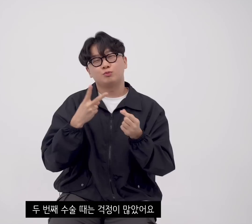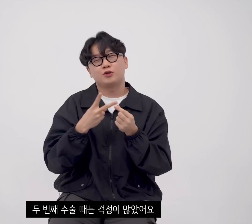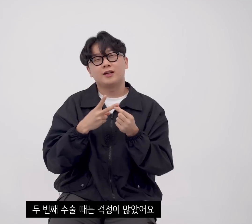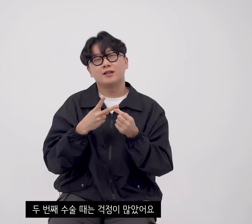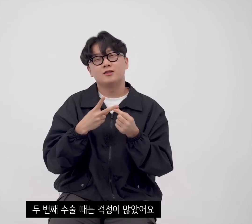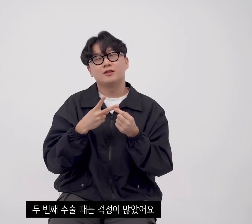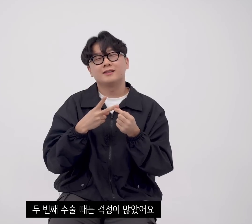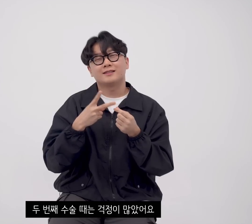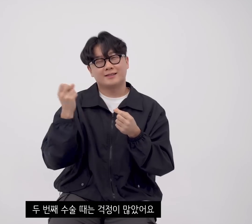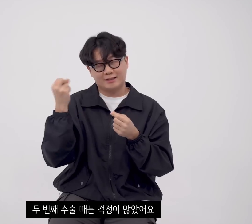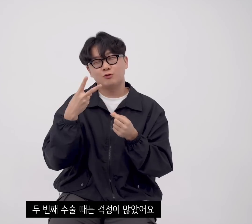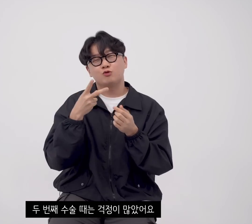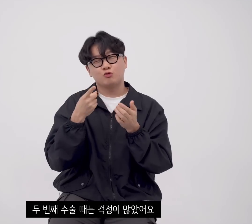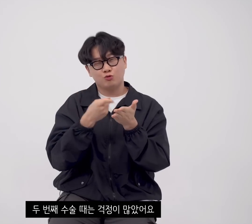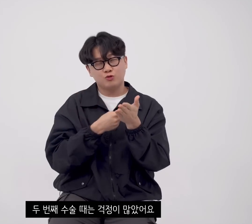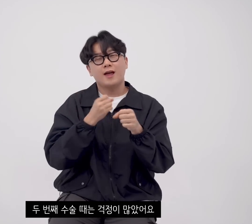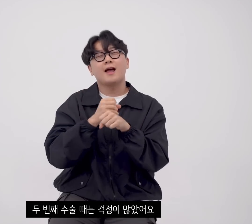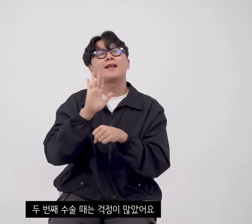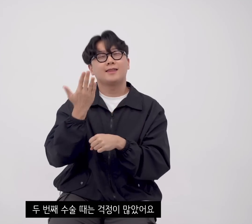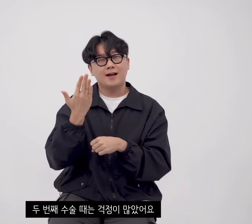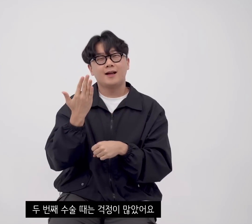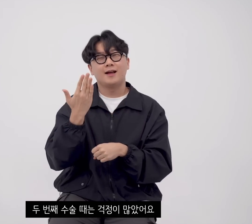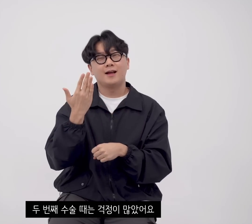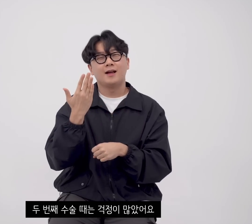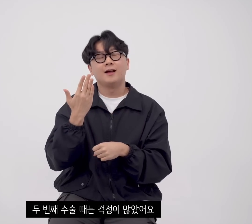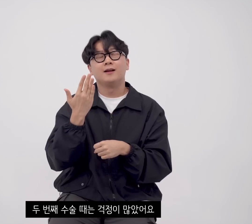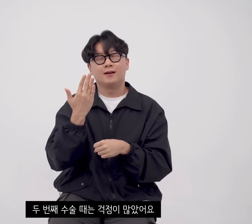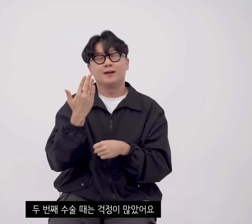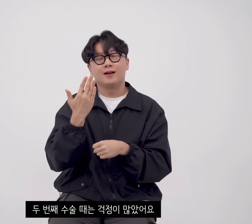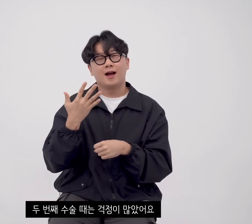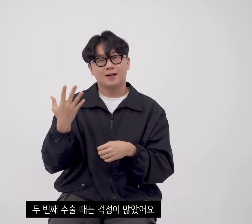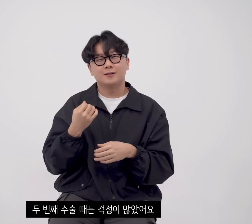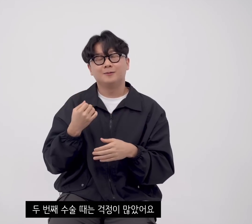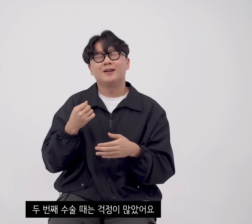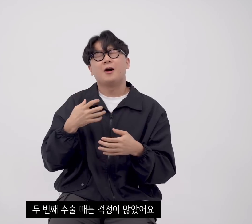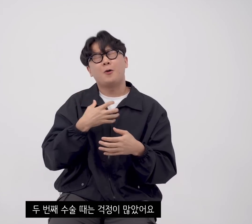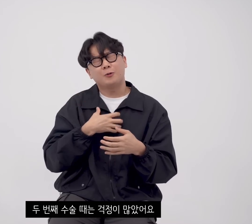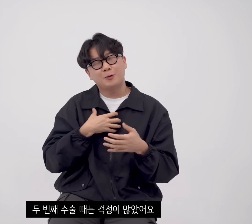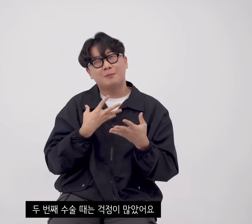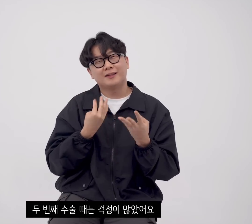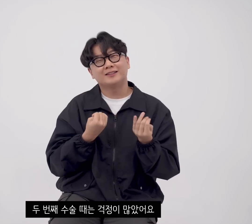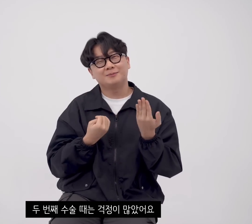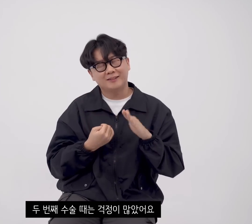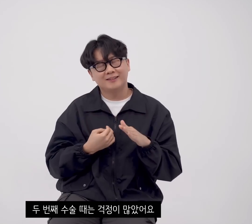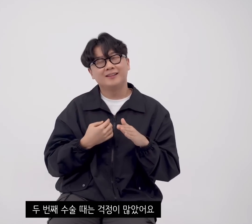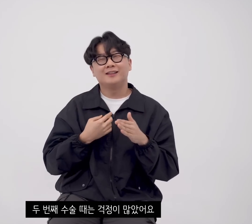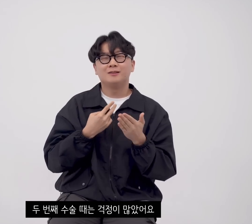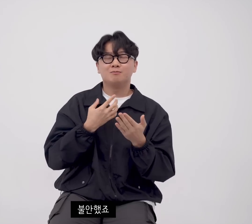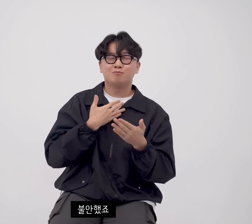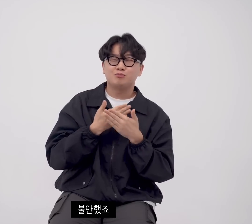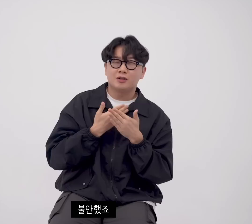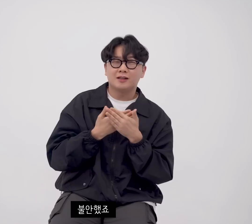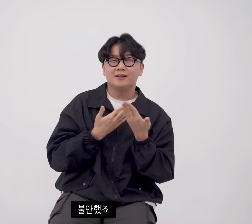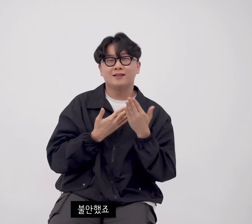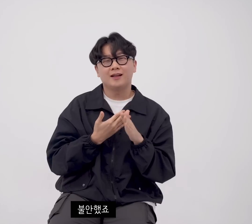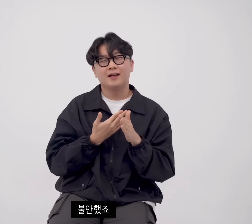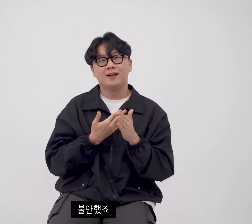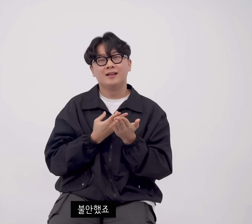I was worried about the second surgery. I was very anxious.